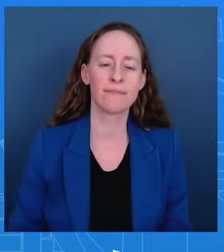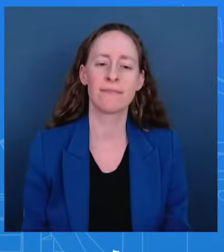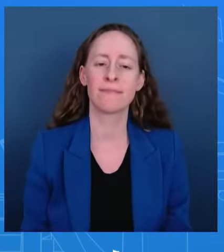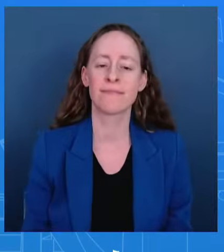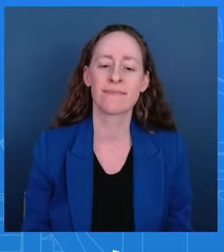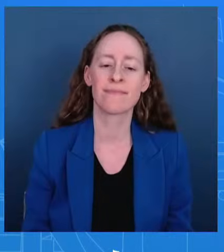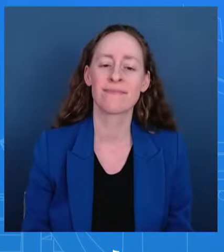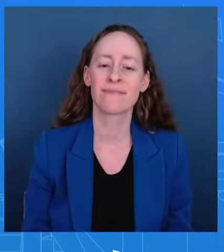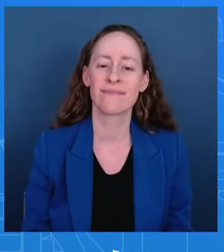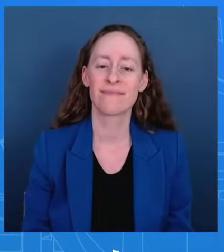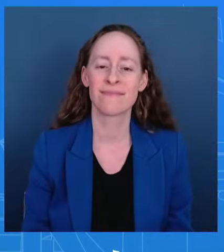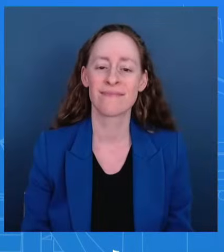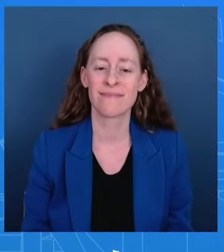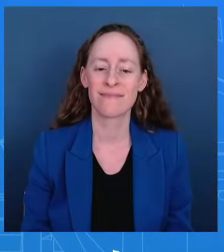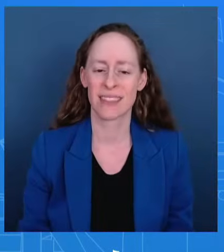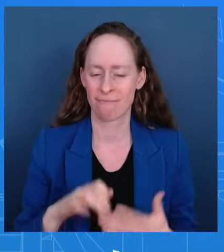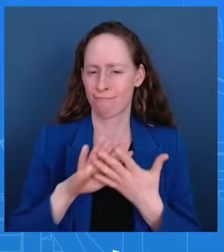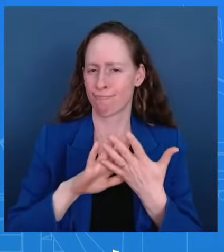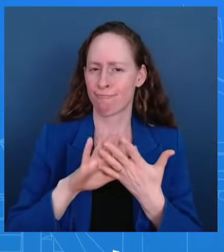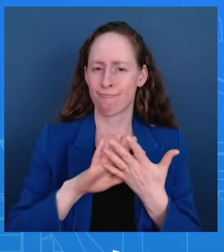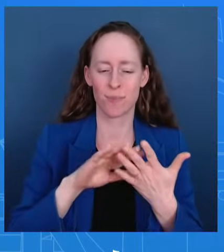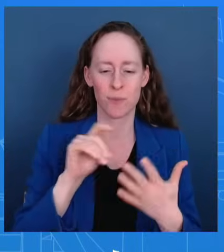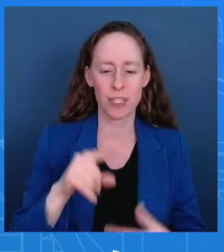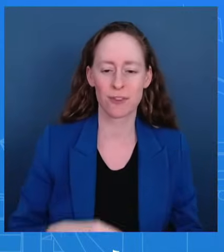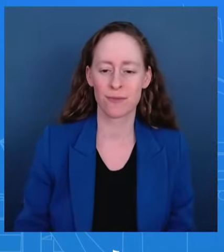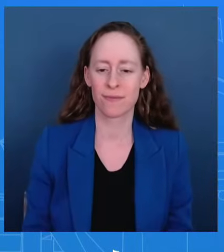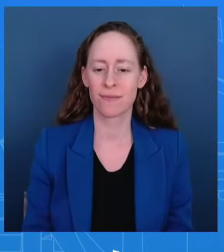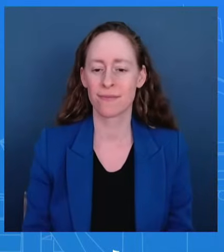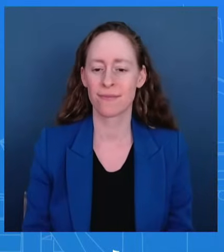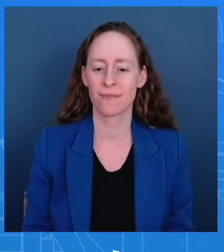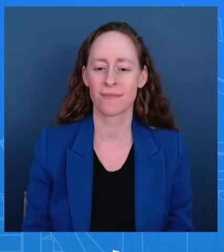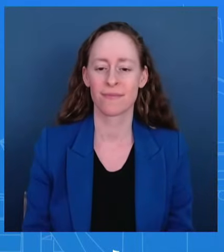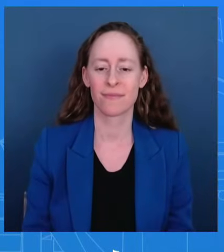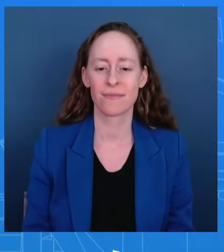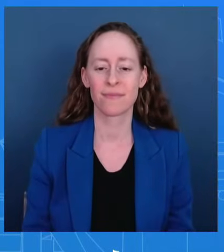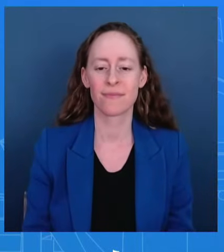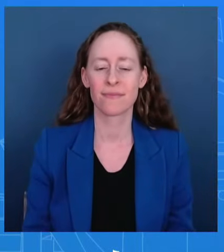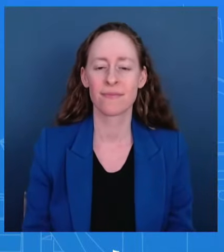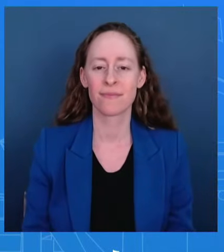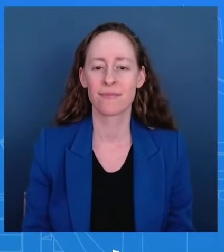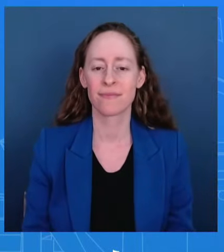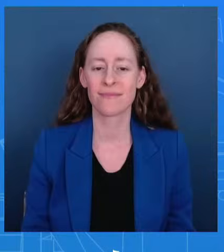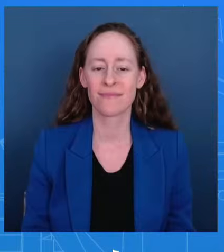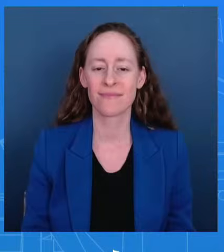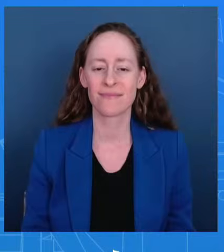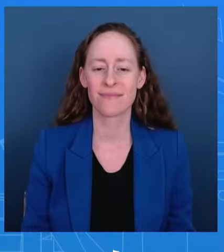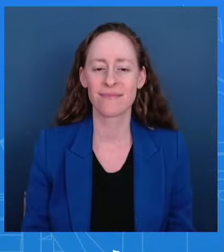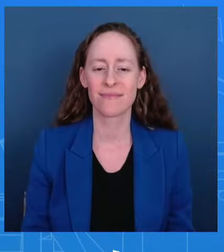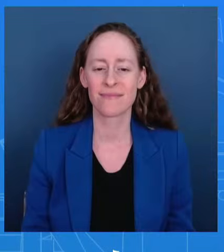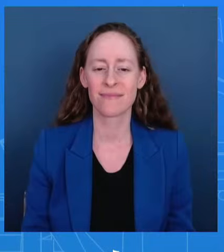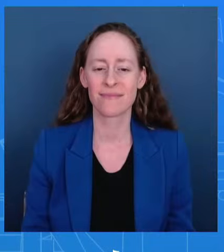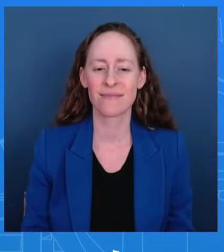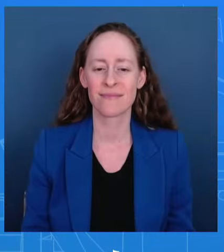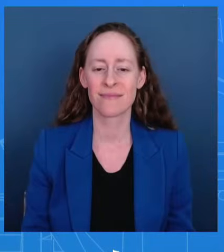What is the level of concern that this could be an indicator of instability in Europe? You have European Union elections coming up in June.